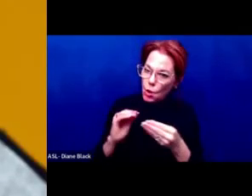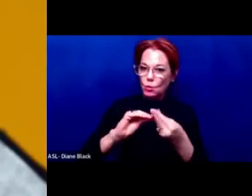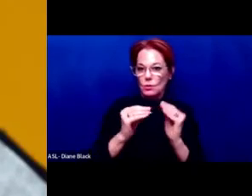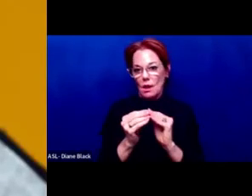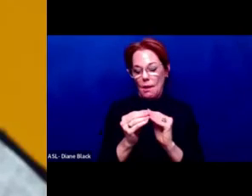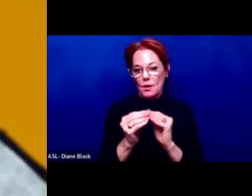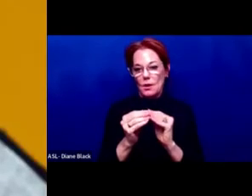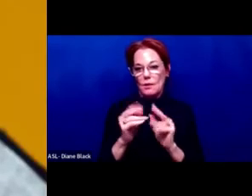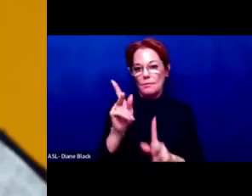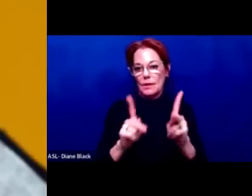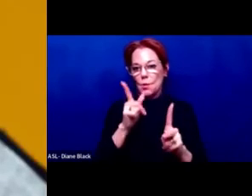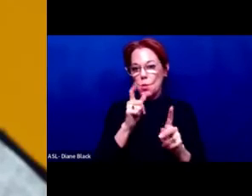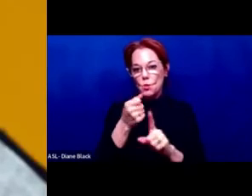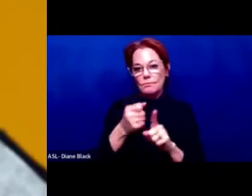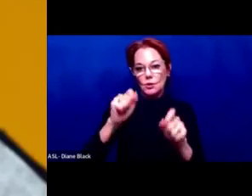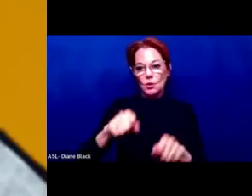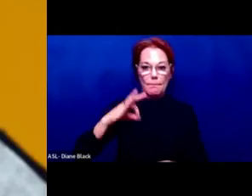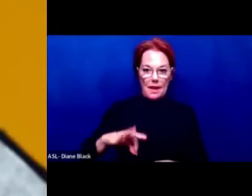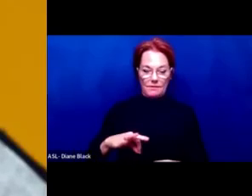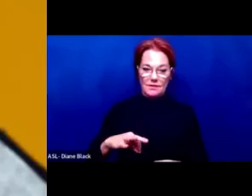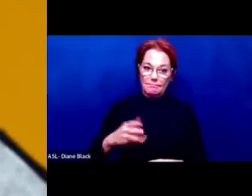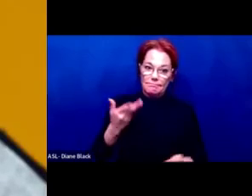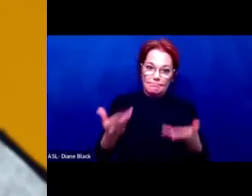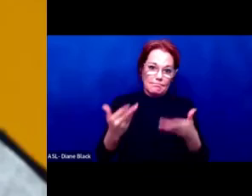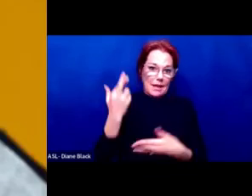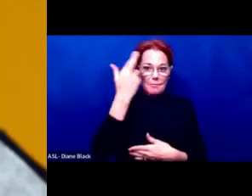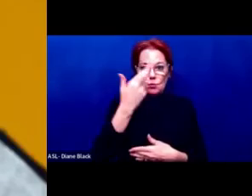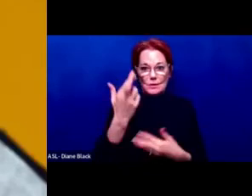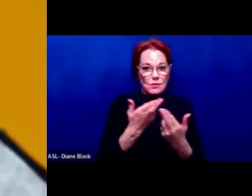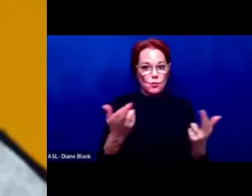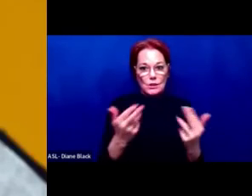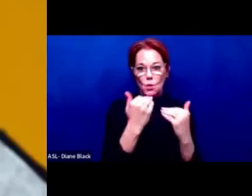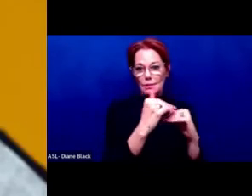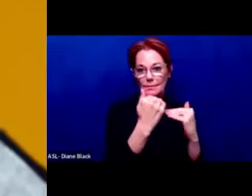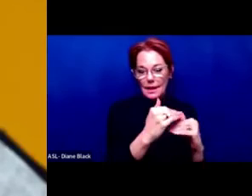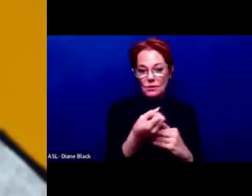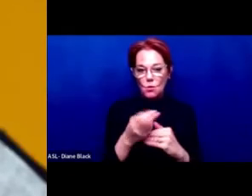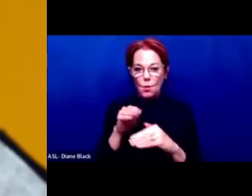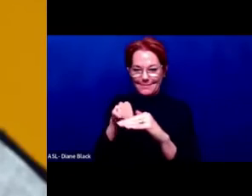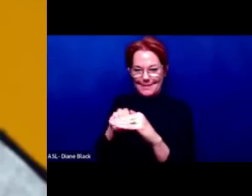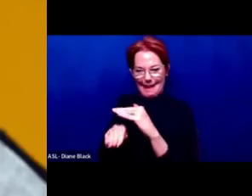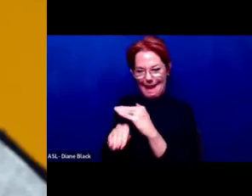services. And whether there's a resource limitations or because we've made the access points so complicated that marginalized